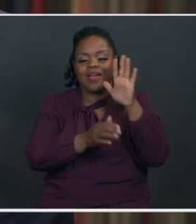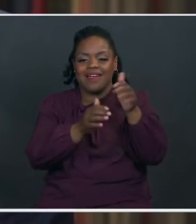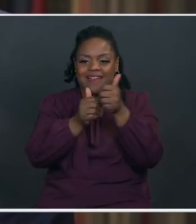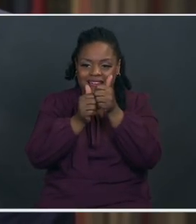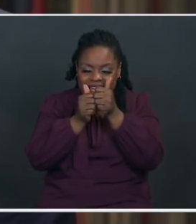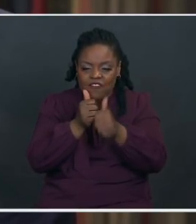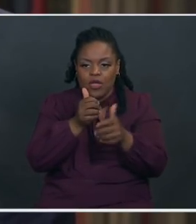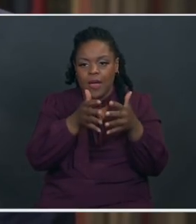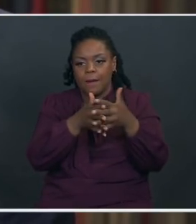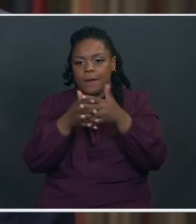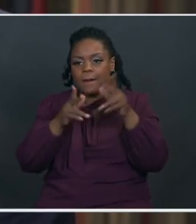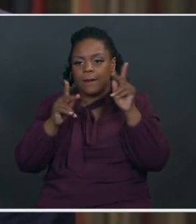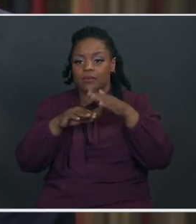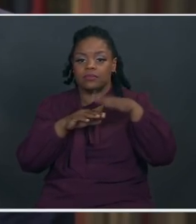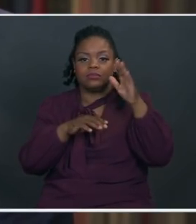and we expect those doses this summer.